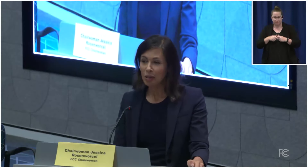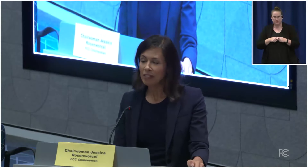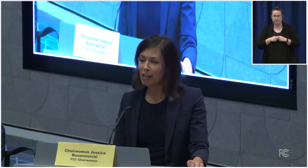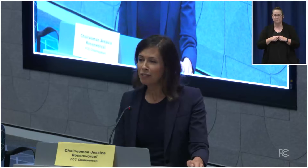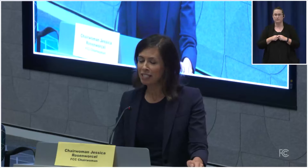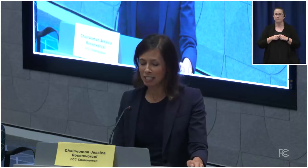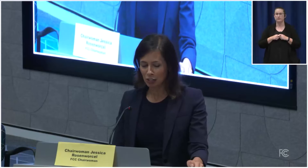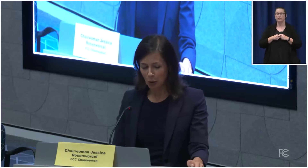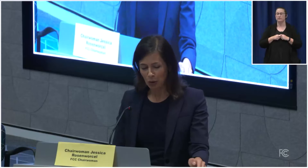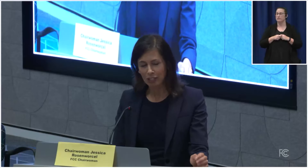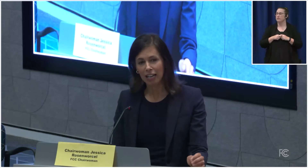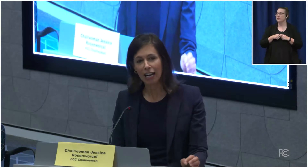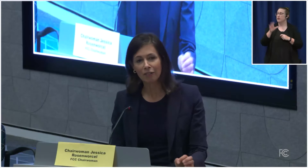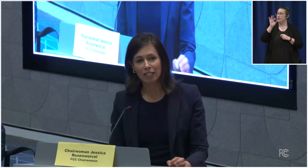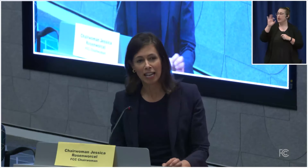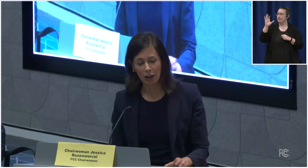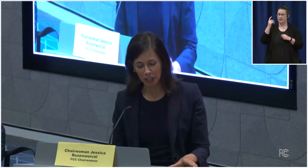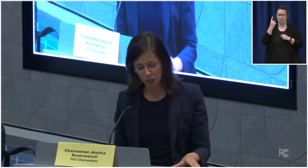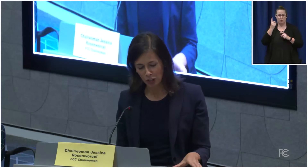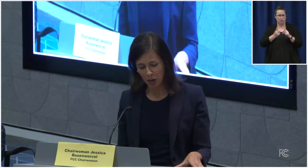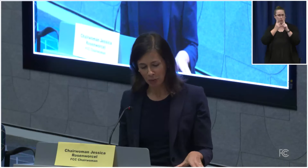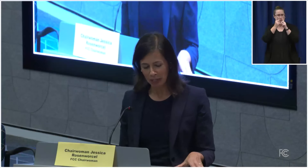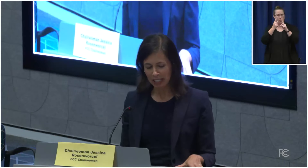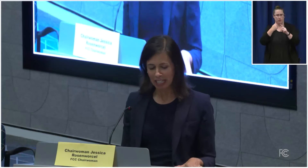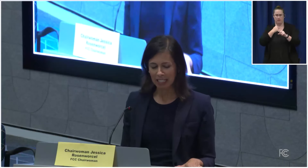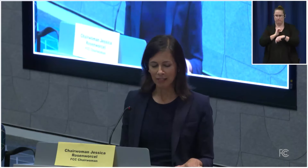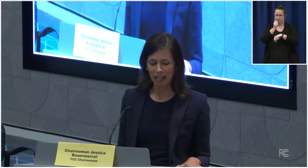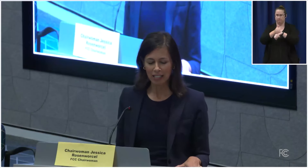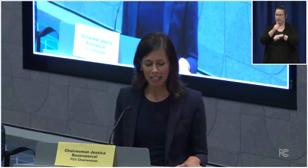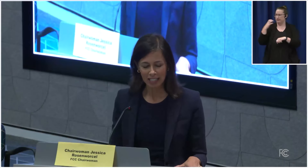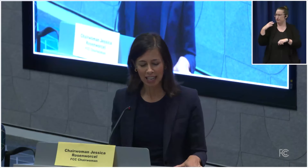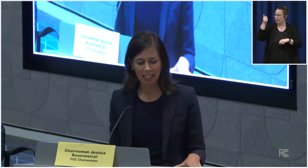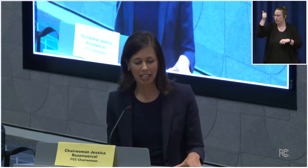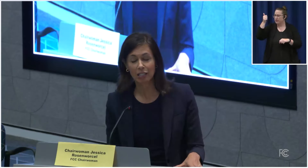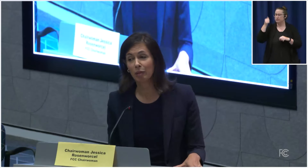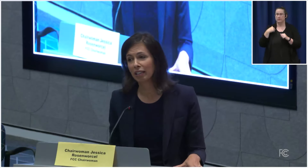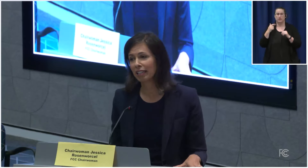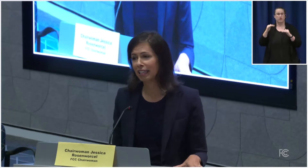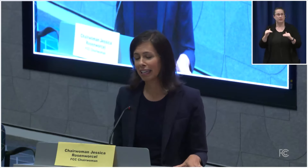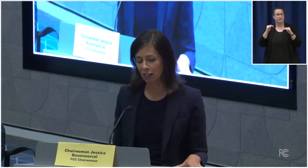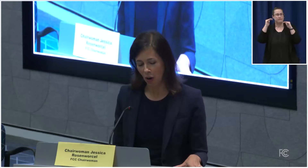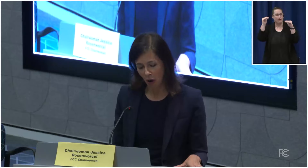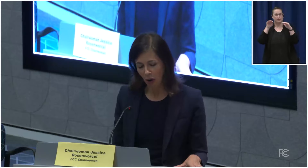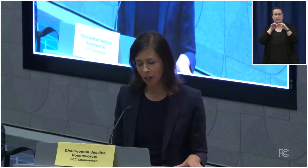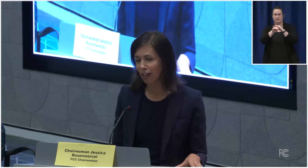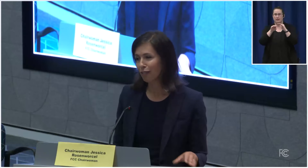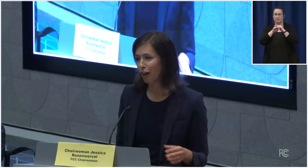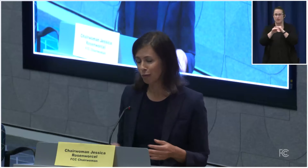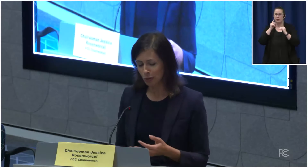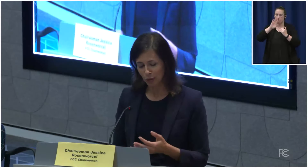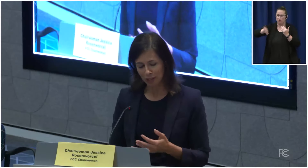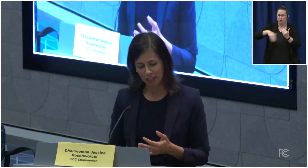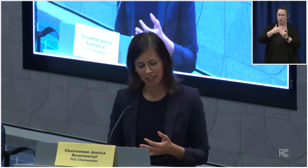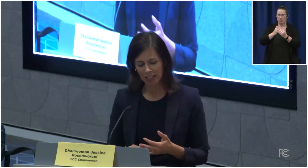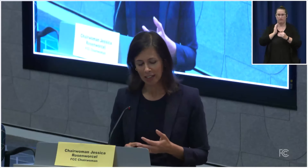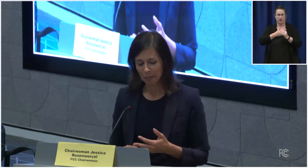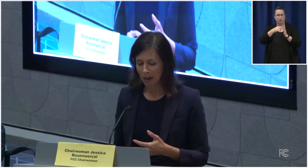ADVANCE THE LANDMARK'S LAW'S PROMISE OF EXPANDED OPPORTUNITIES FOR INDIVIDUALS WHO ARE DEAF, DEAF-BLIND, HARD OF HEARING OR HAVE SPEECH DISABILITIES.